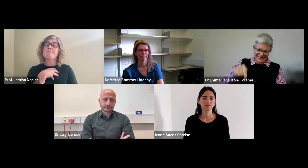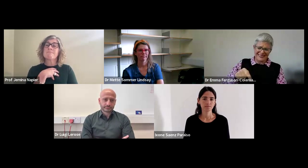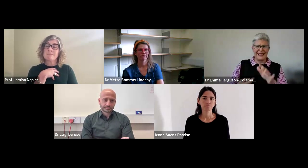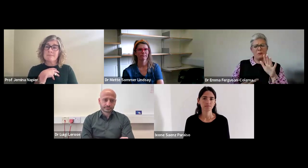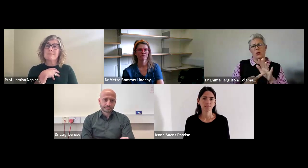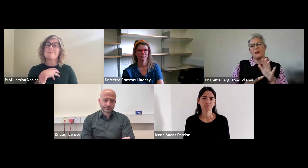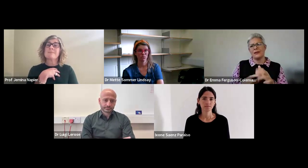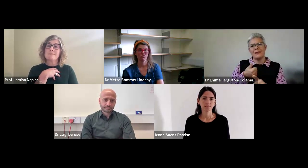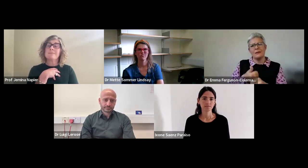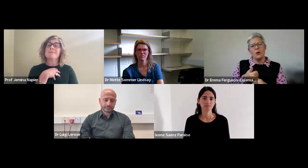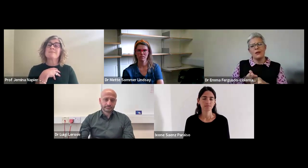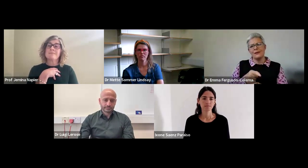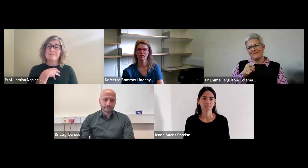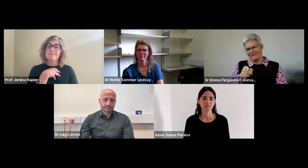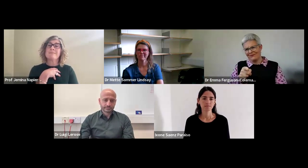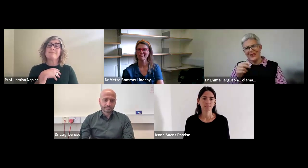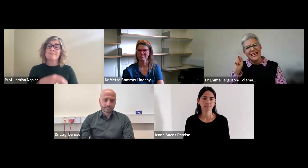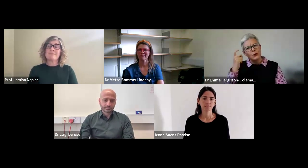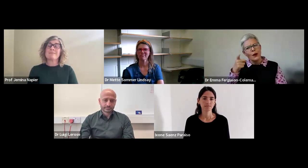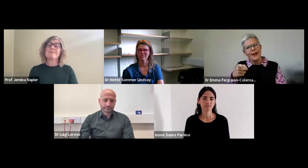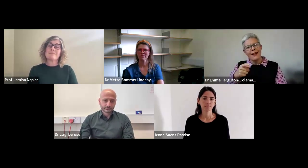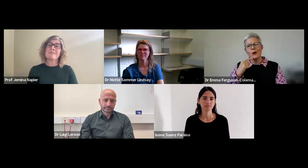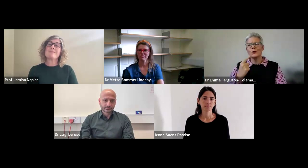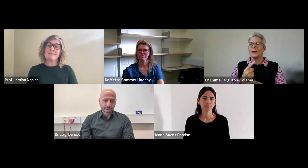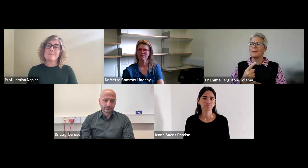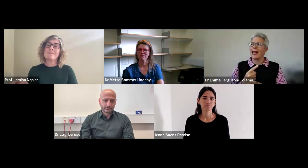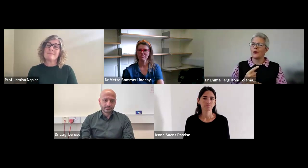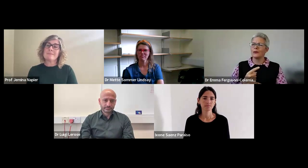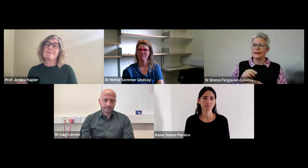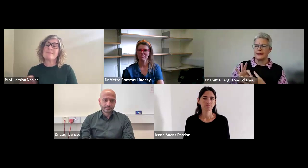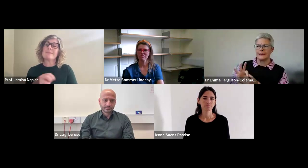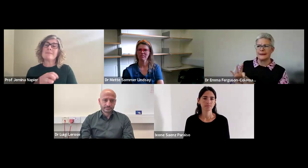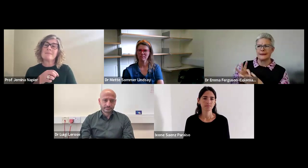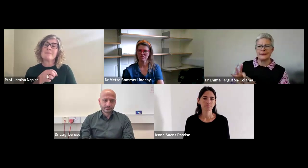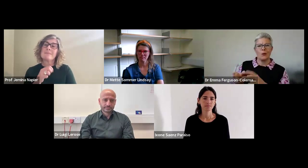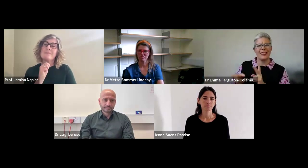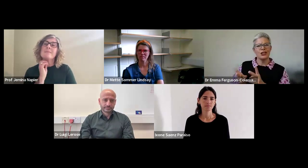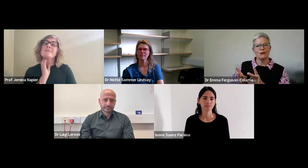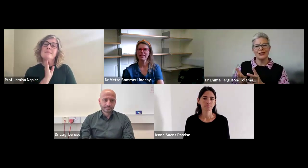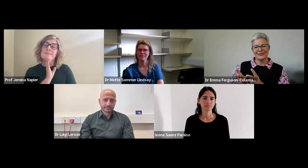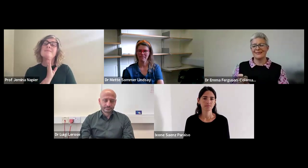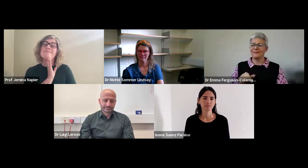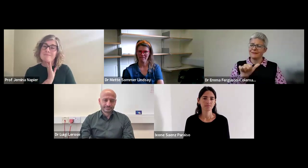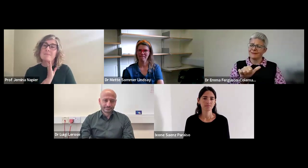an important part of the process and networking. Ixone talked about the collaboration with